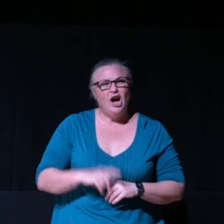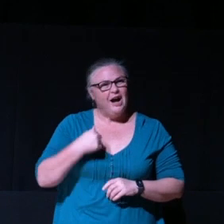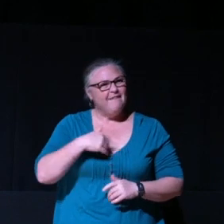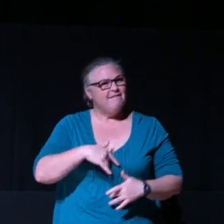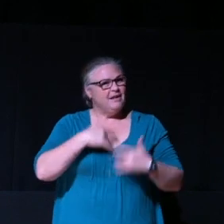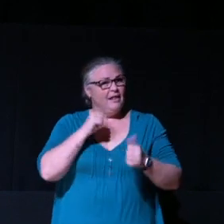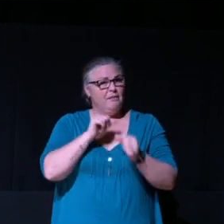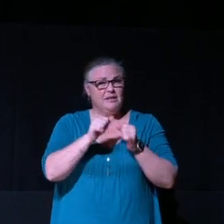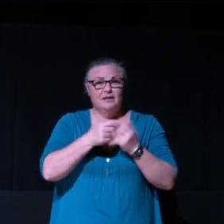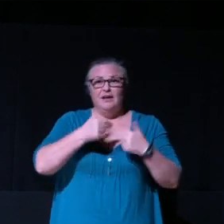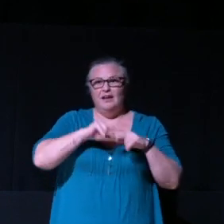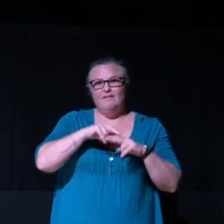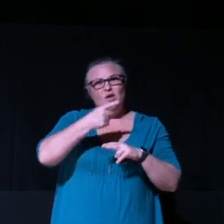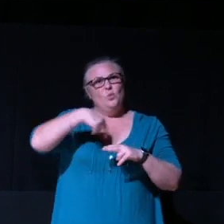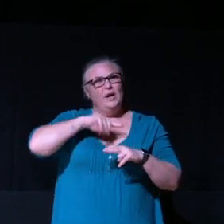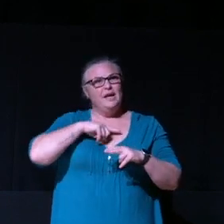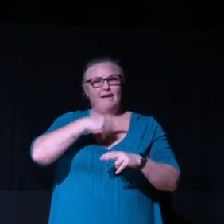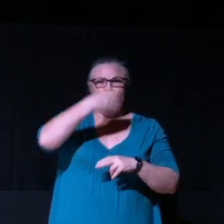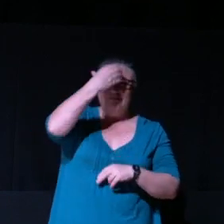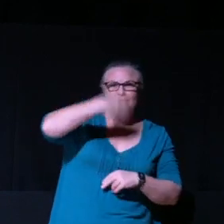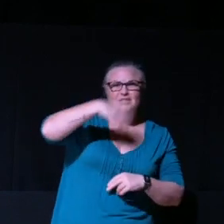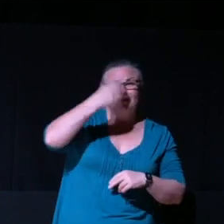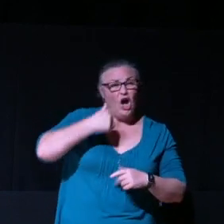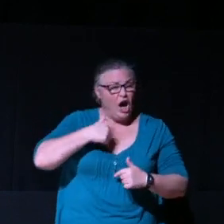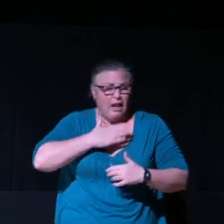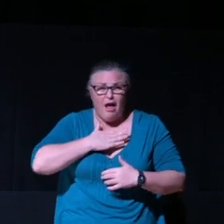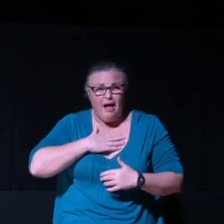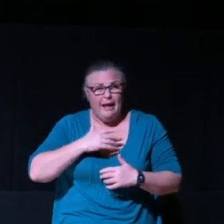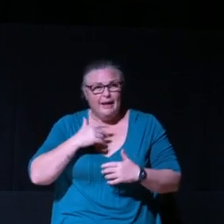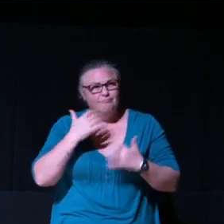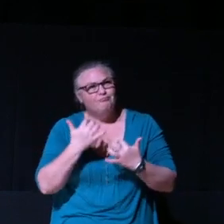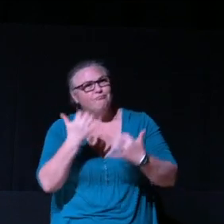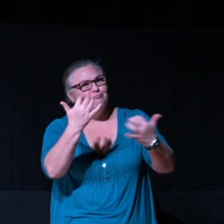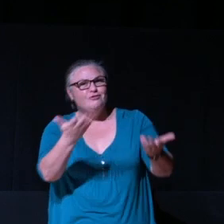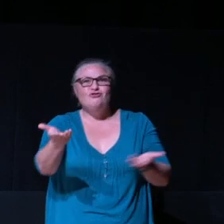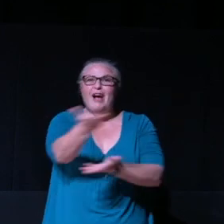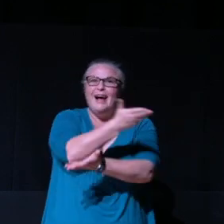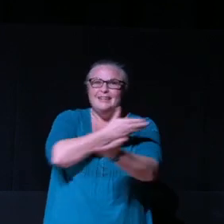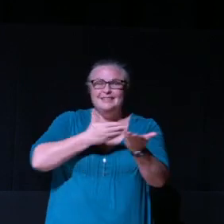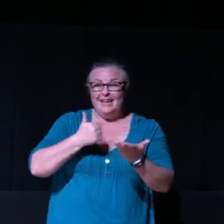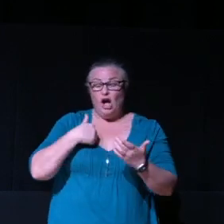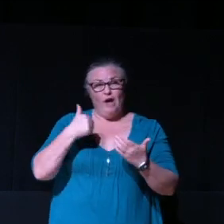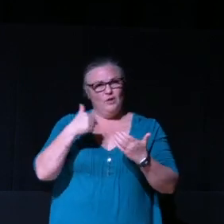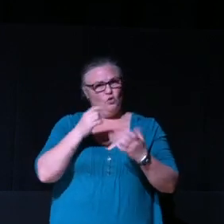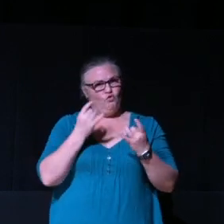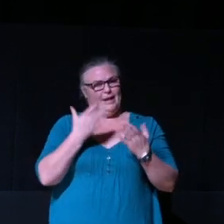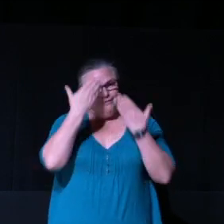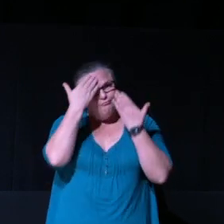I think chats like this are really great. I've already widened my perspective around cancel culture and what that means as well. It's definitely benefits